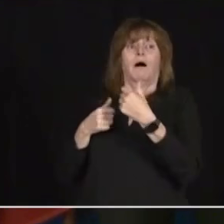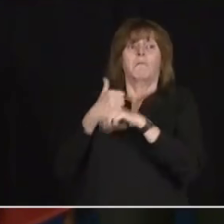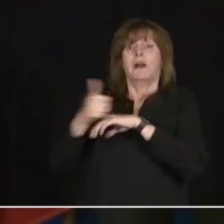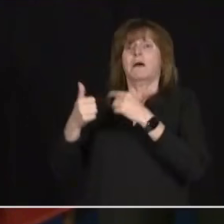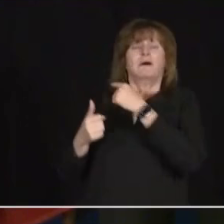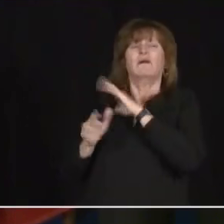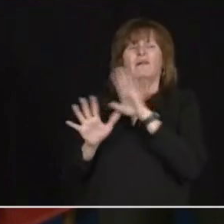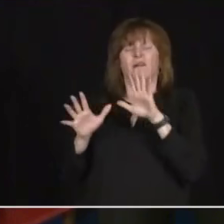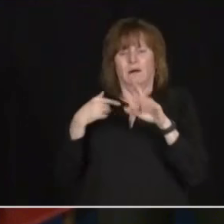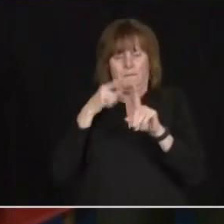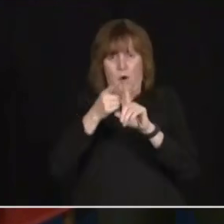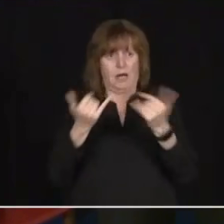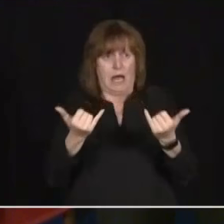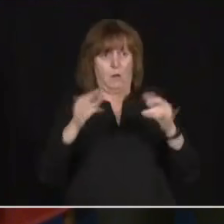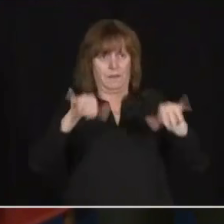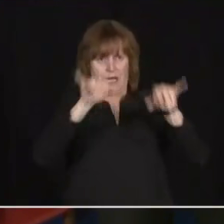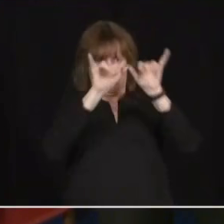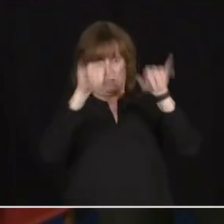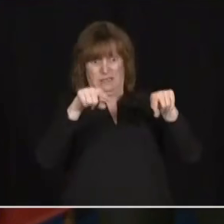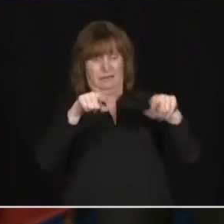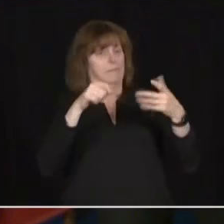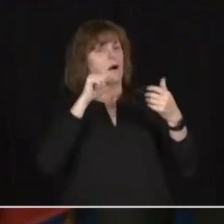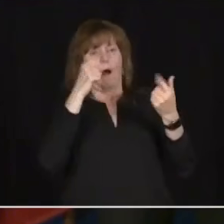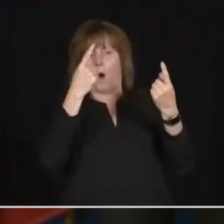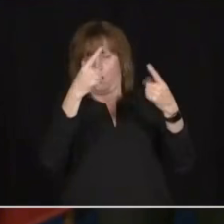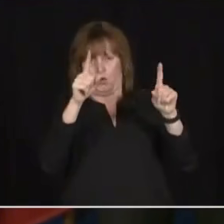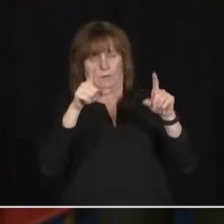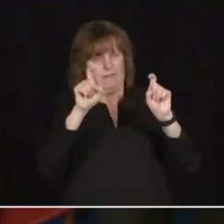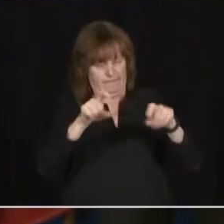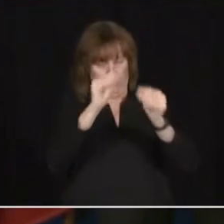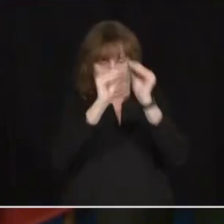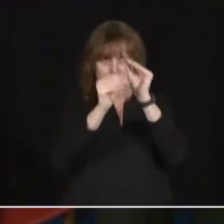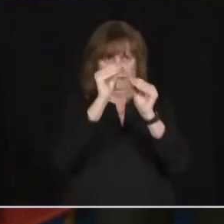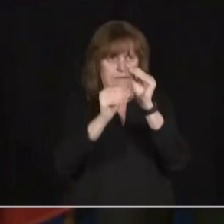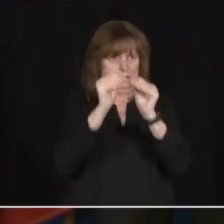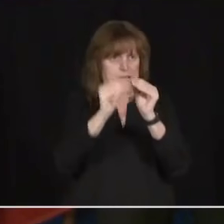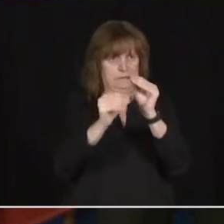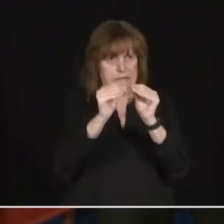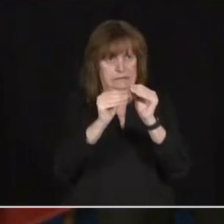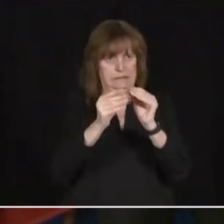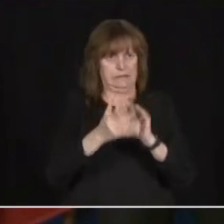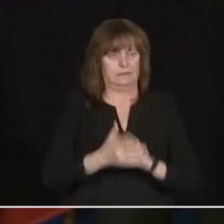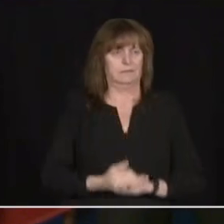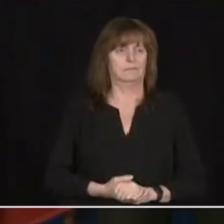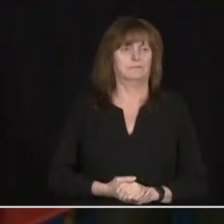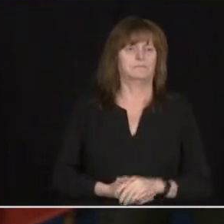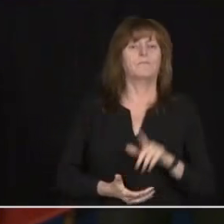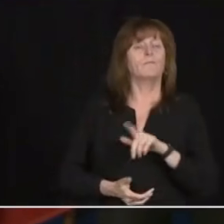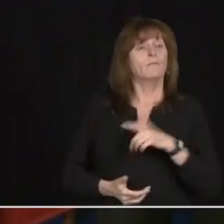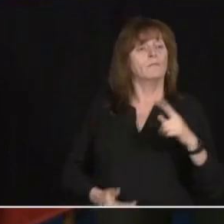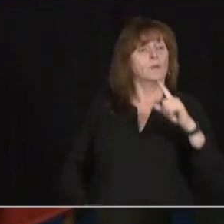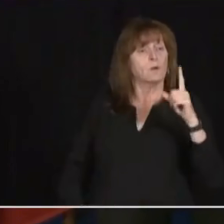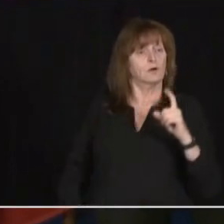It's not just one government either. I am not going to point the finger. The system is broken. We are going to fix it.